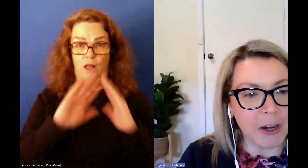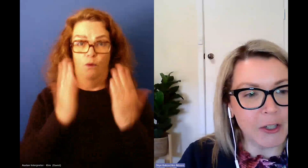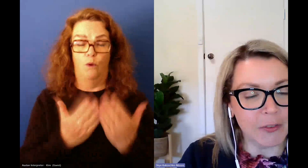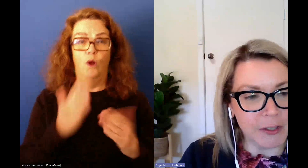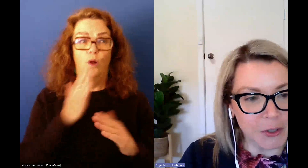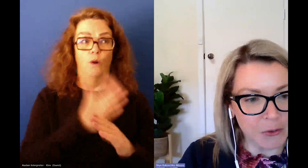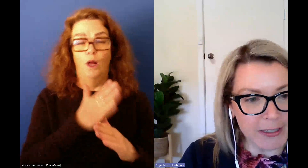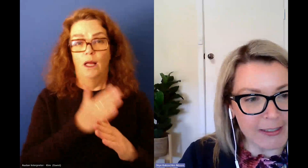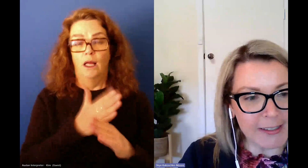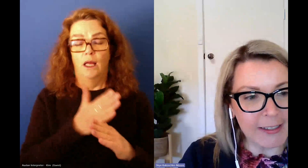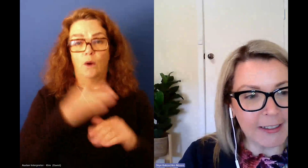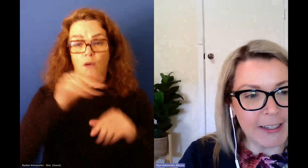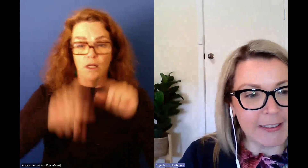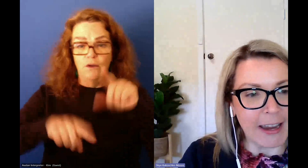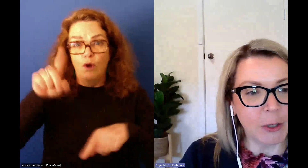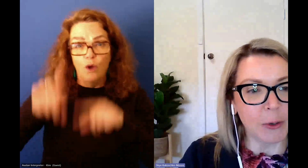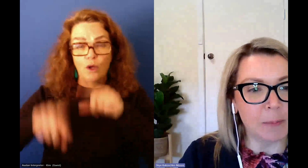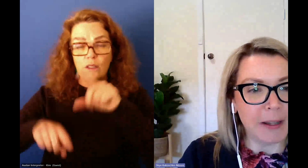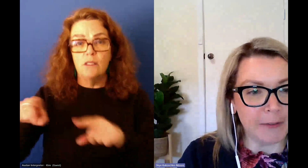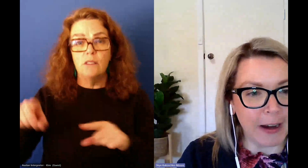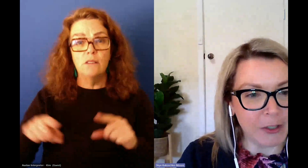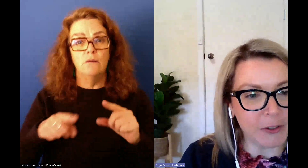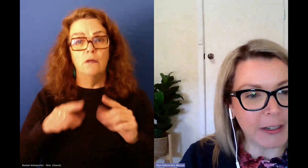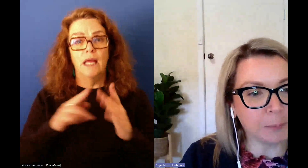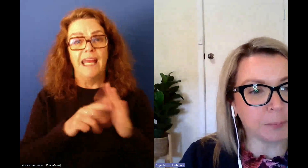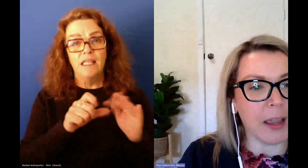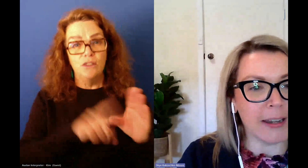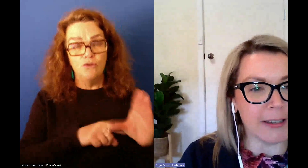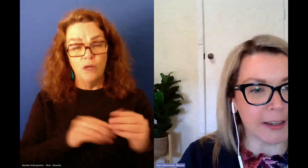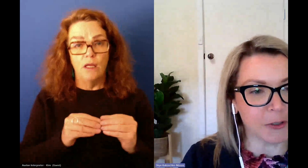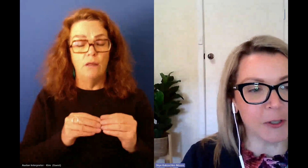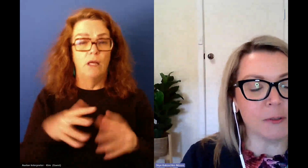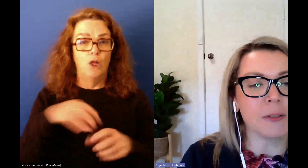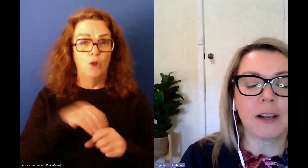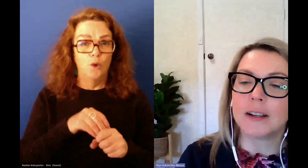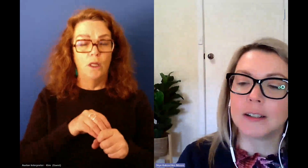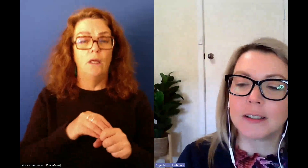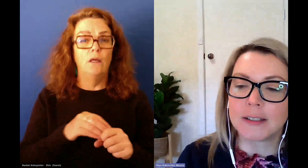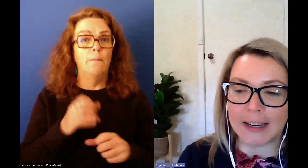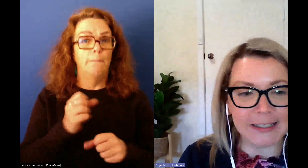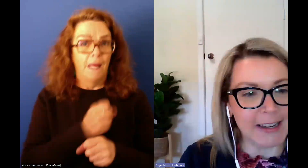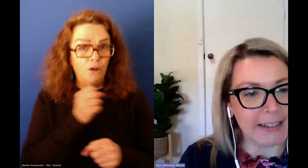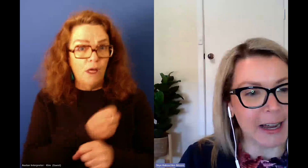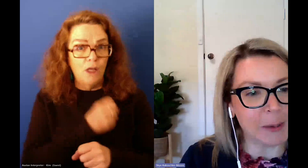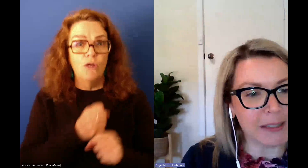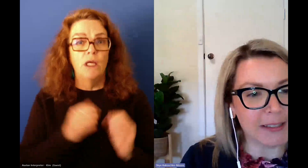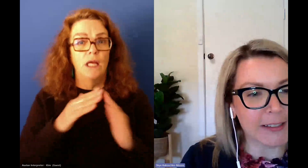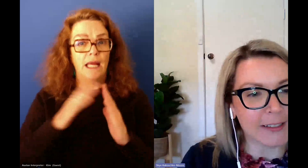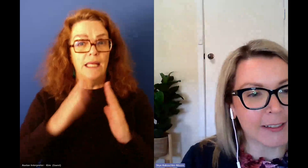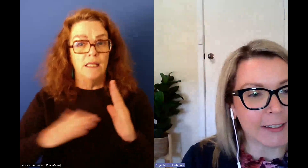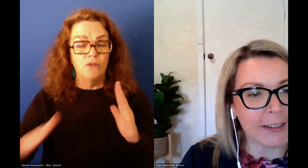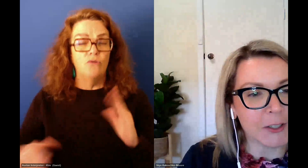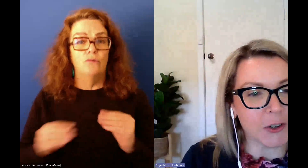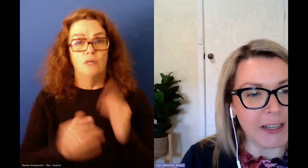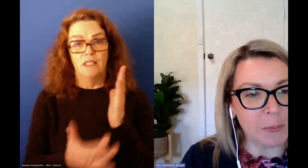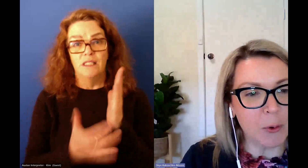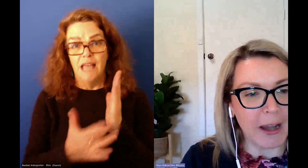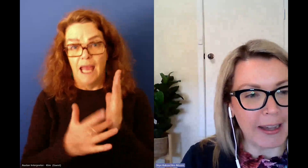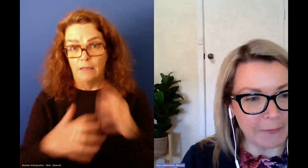range of industries that include manufacturing and industrial tech startups, transport and